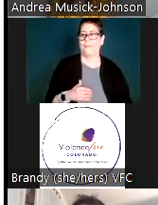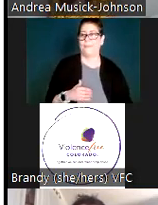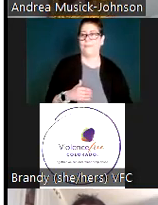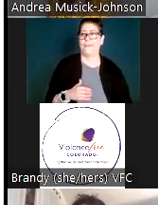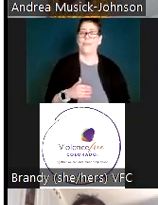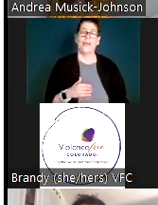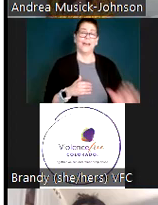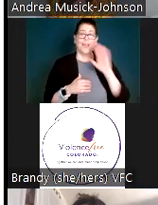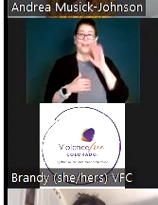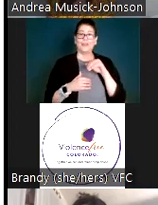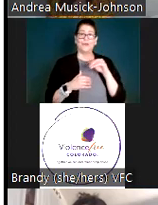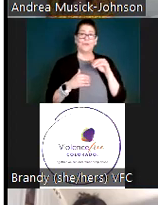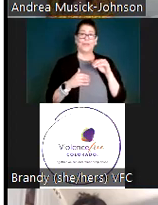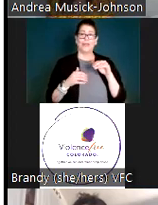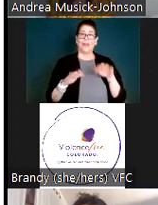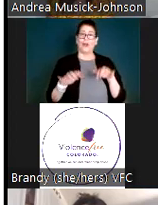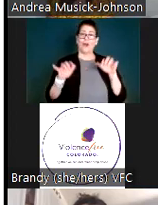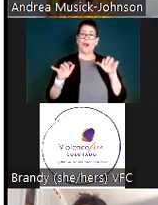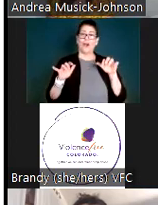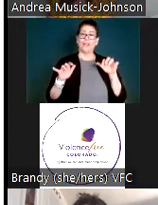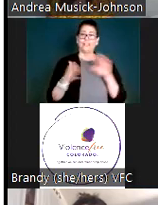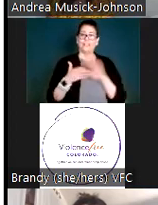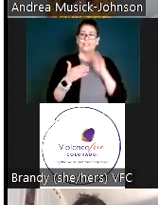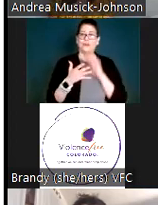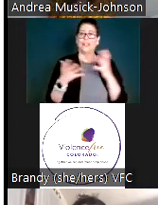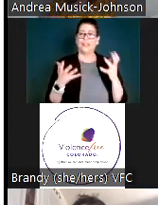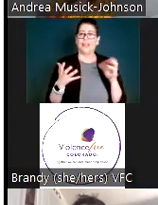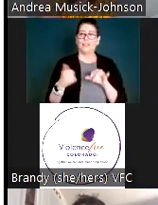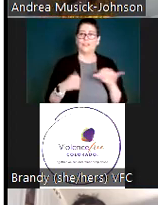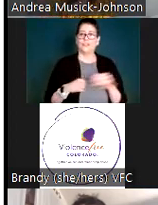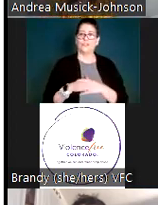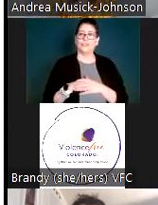So if anybody has questions, again, you can unmute or you can type them in the chat.